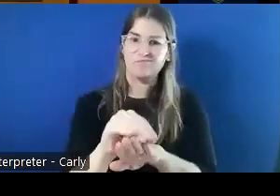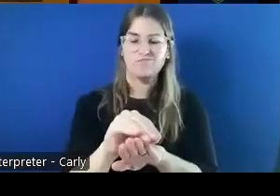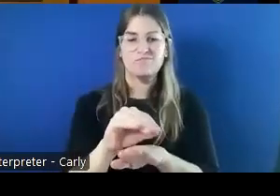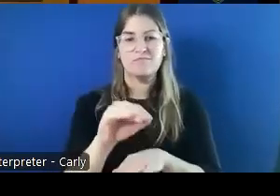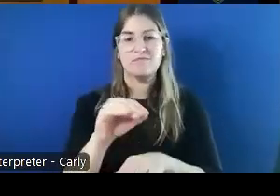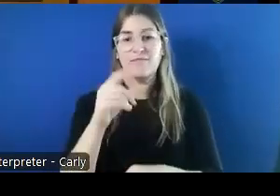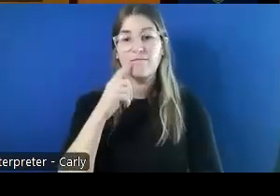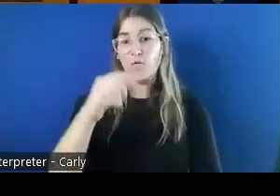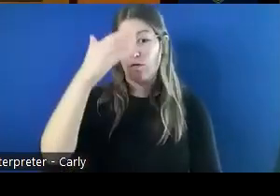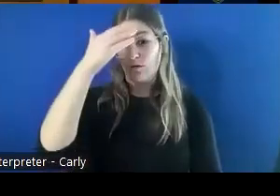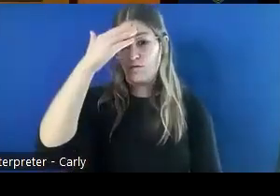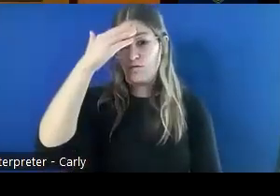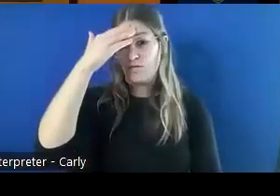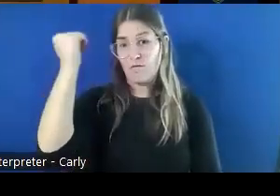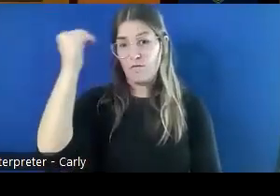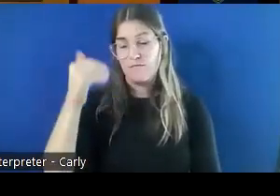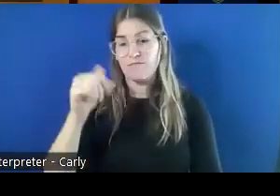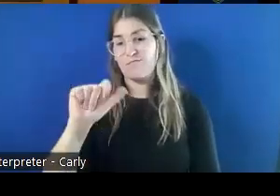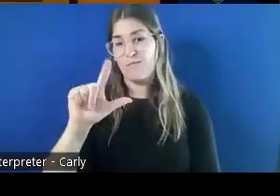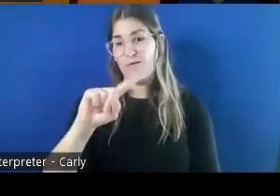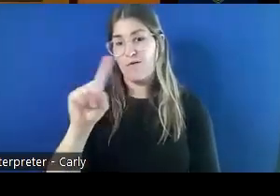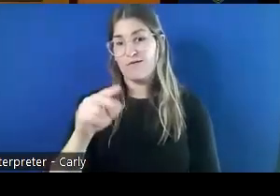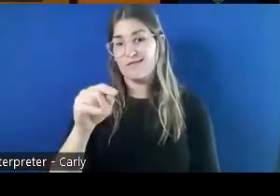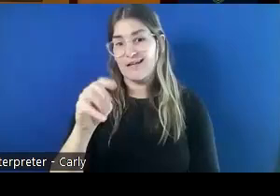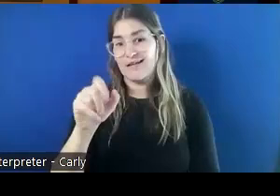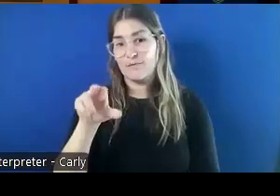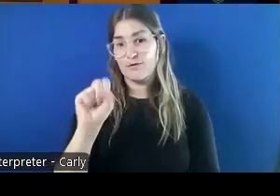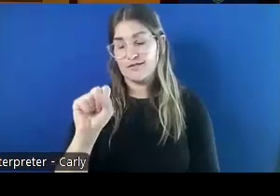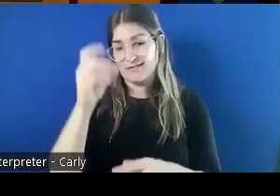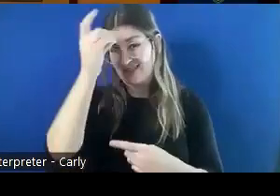um into this intervention and you know Life review has been used in Alzheimer's it makes sense right